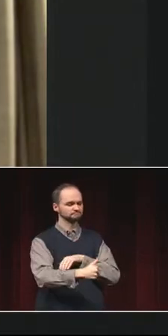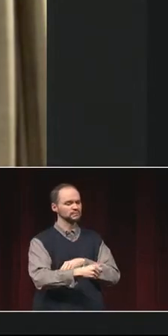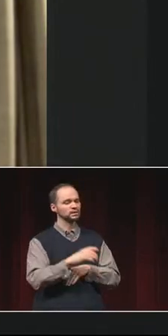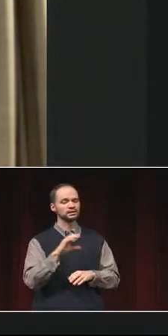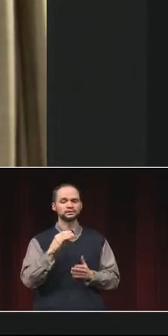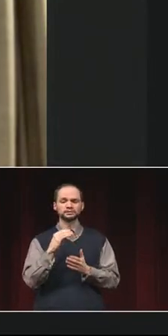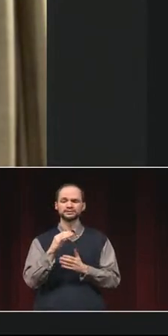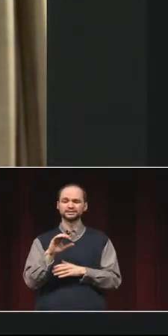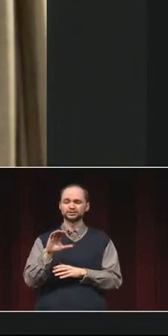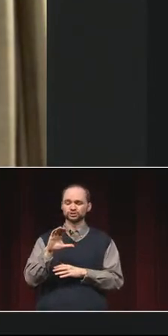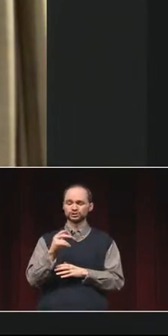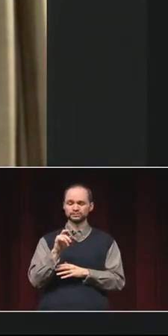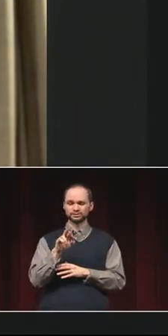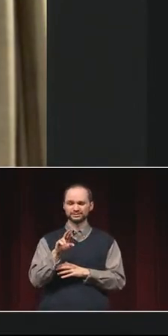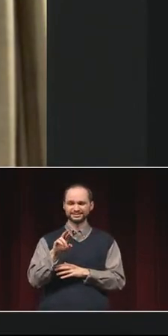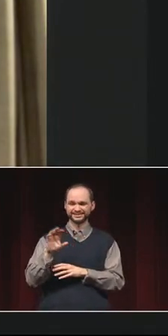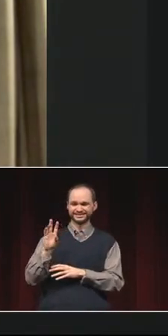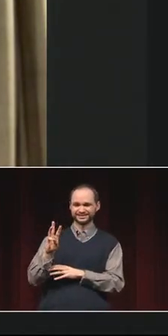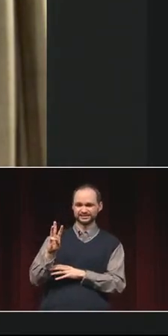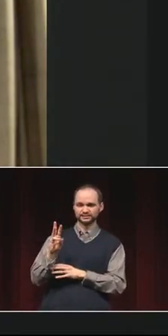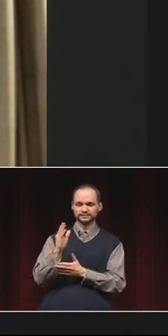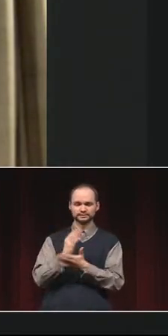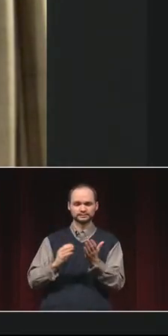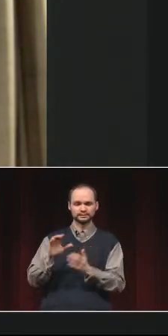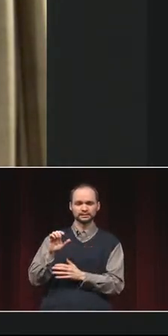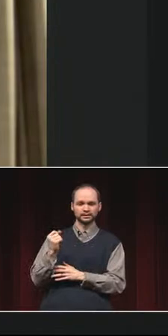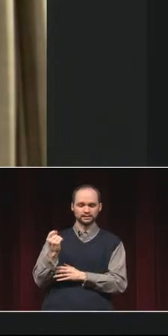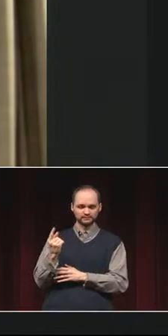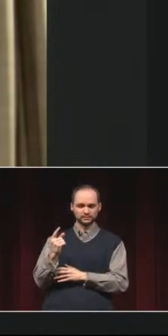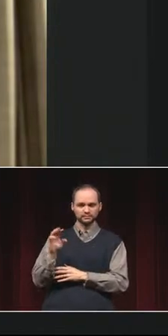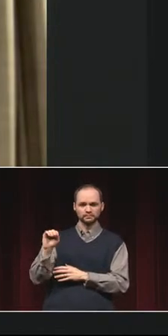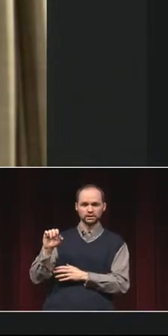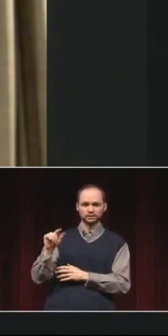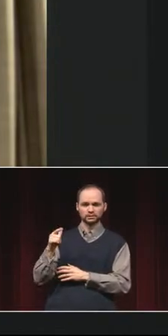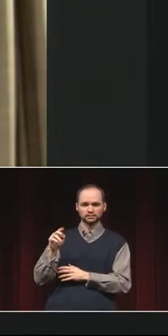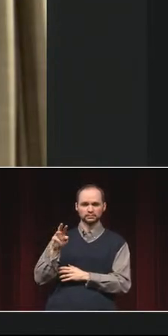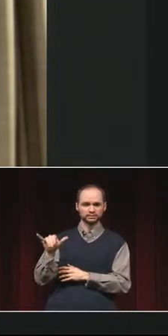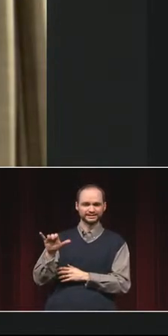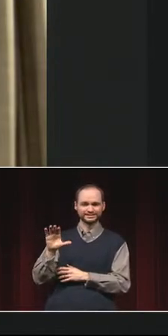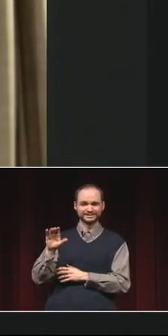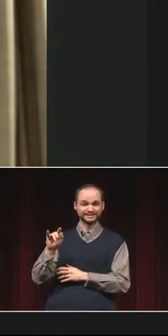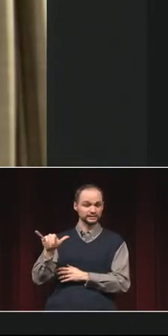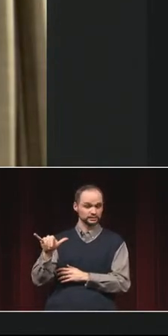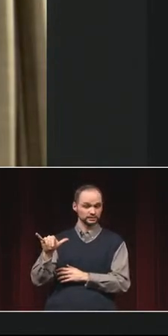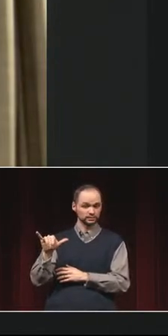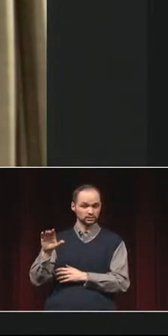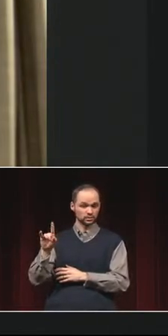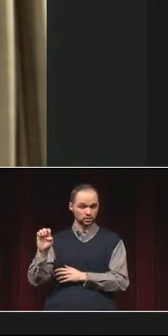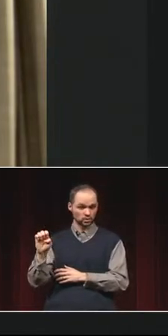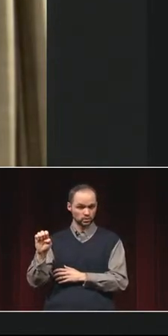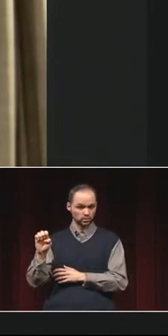segregation law of the Montgomery city code. But I had not been the first.